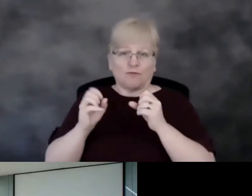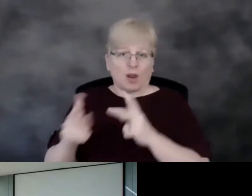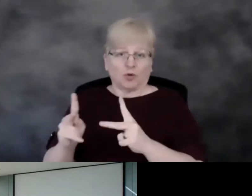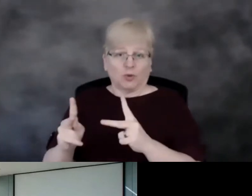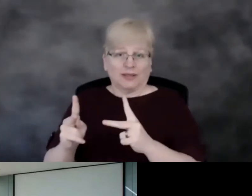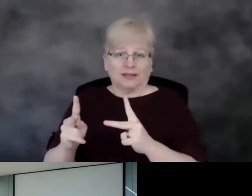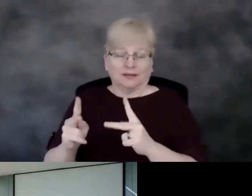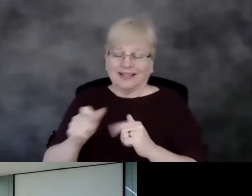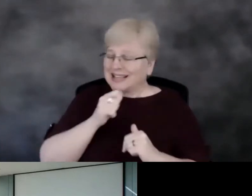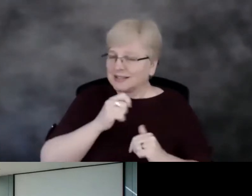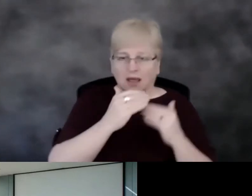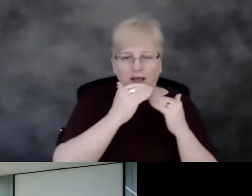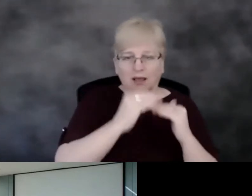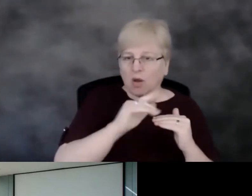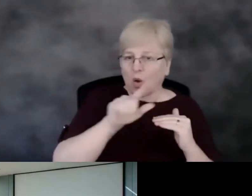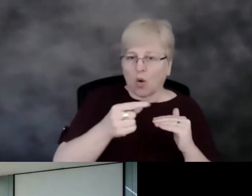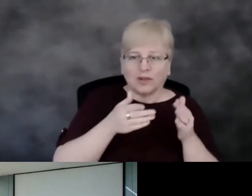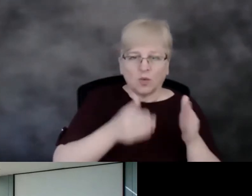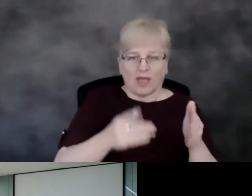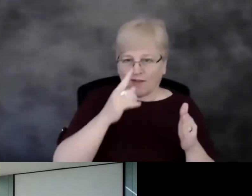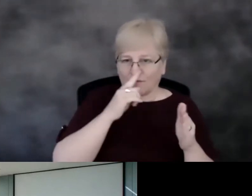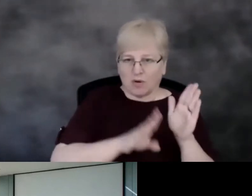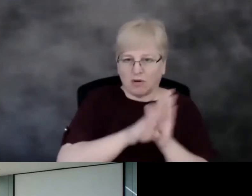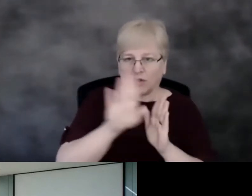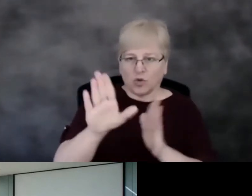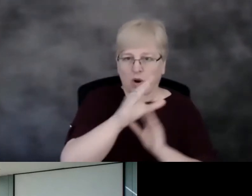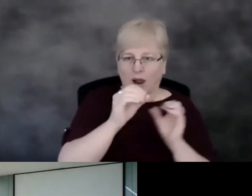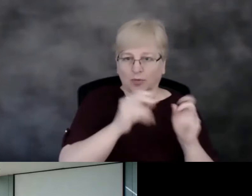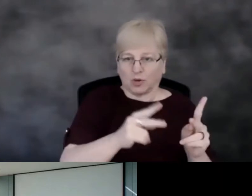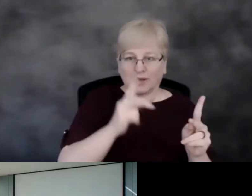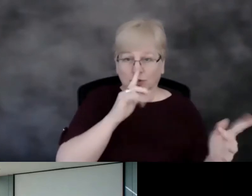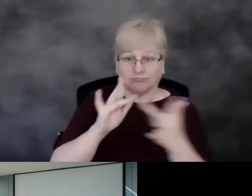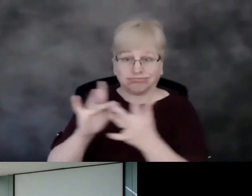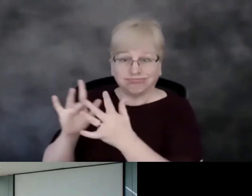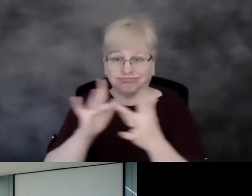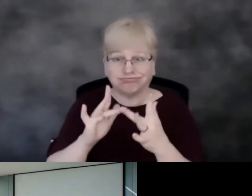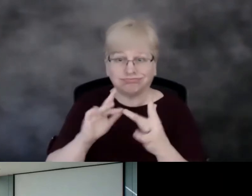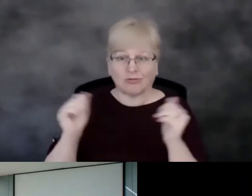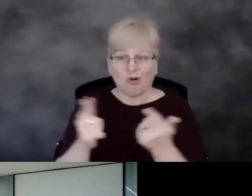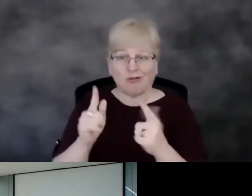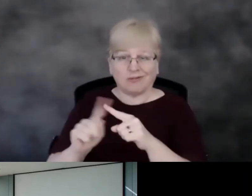developing those opportunities, but for us, we see this as having